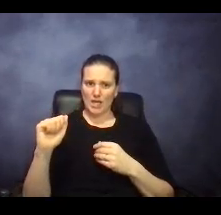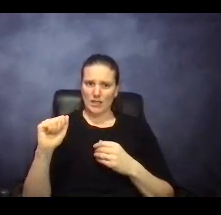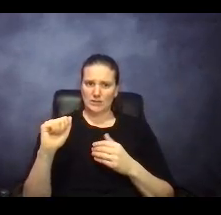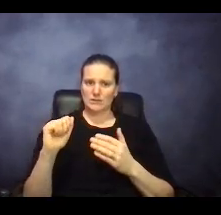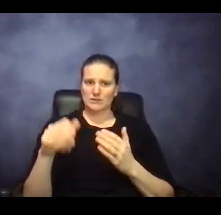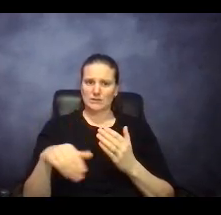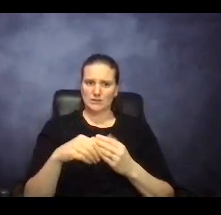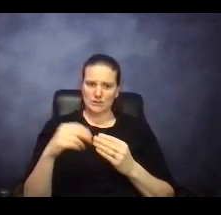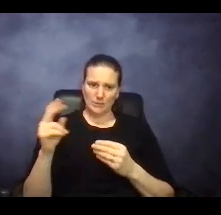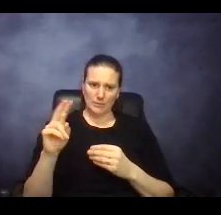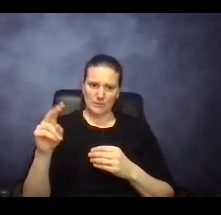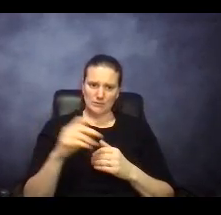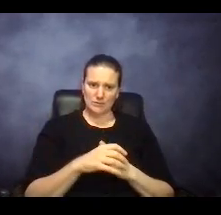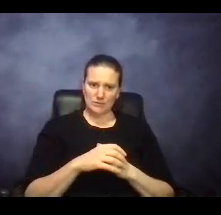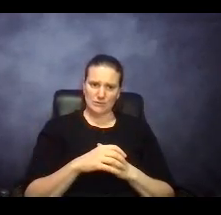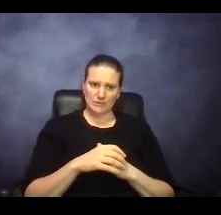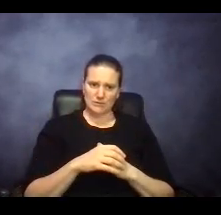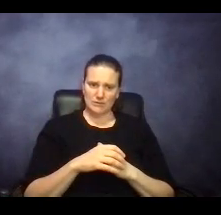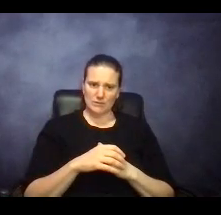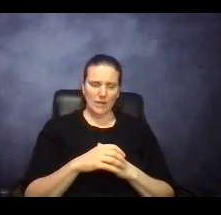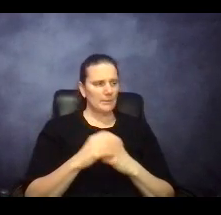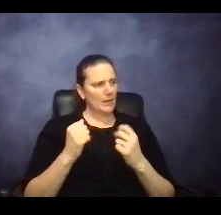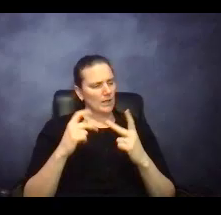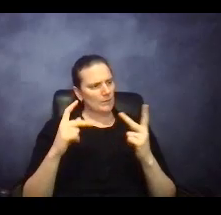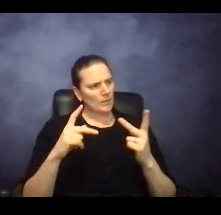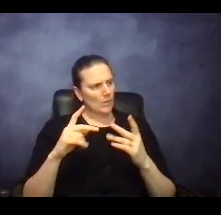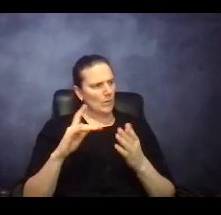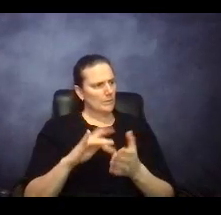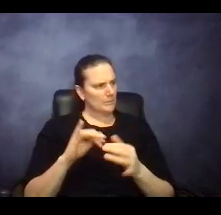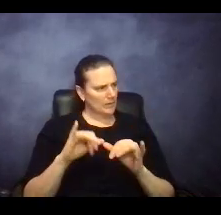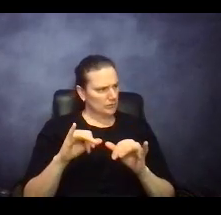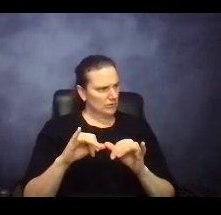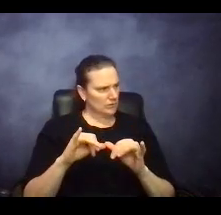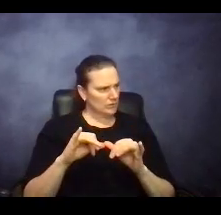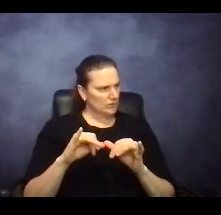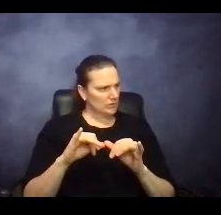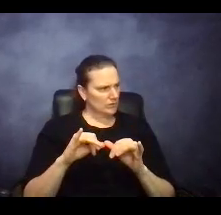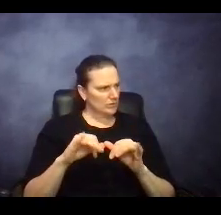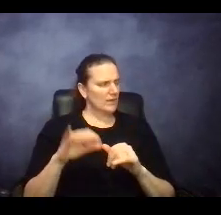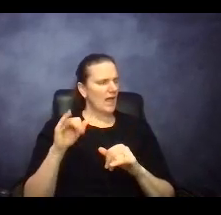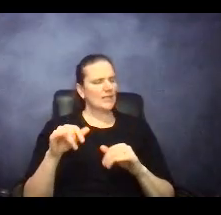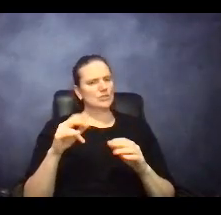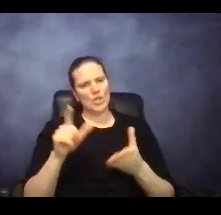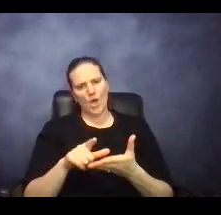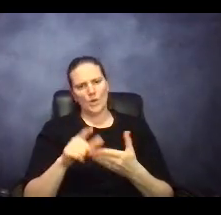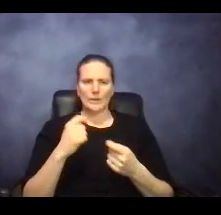Yeah, I mean a, a lot of people will measure DHEA and it's low, then they replace it in women. And I've just, I really have found that,